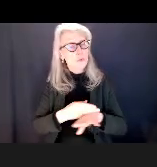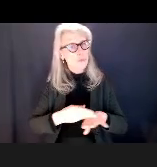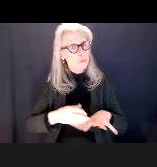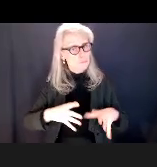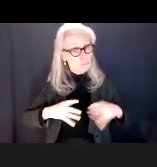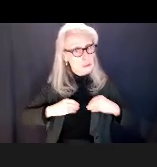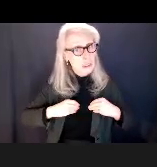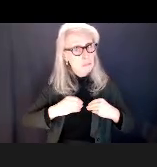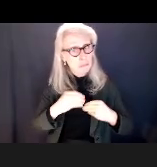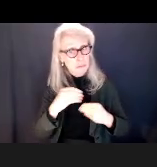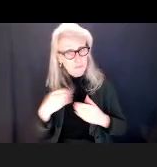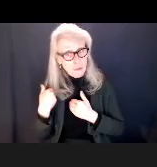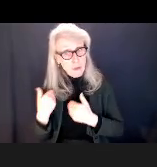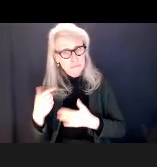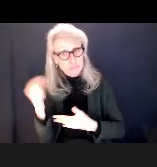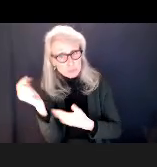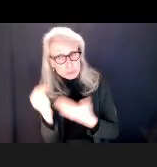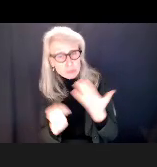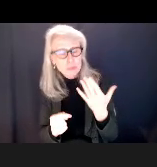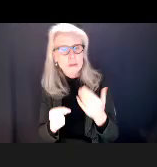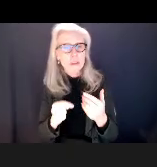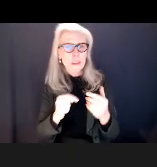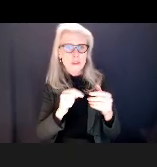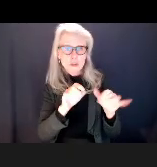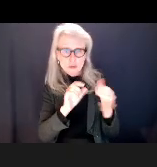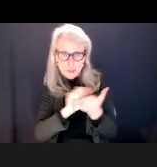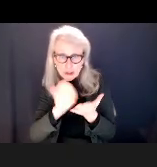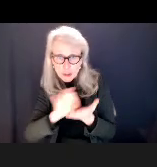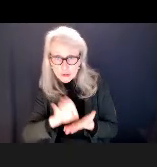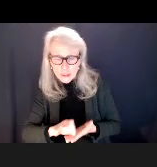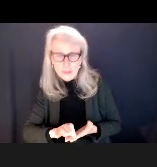Uh a person-centered approach in this instance like really lovely language,